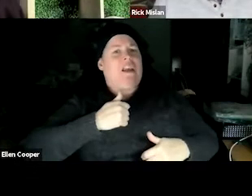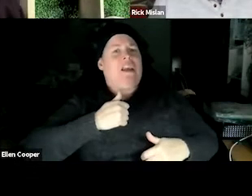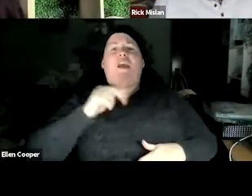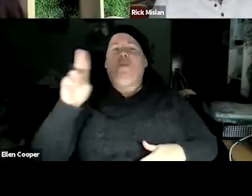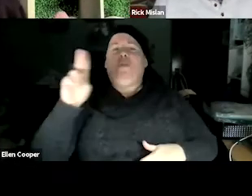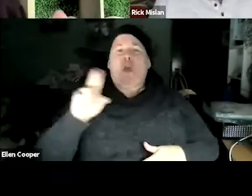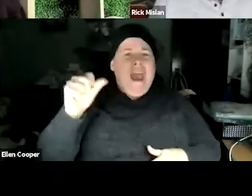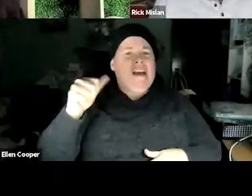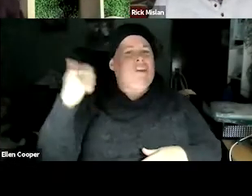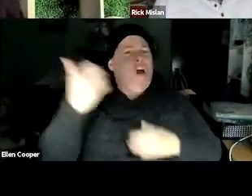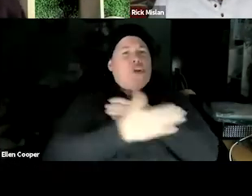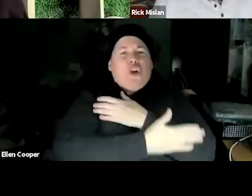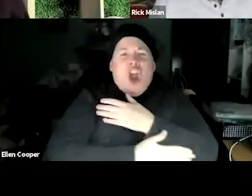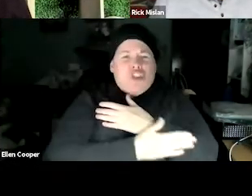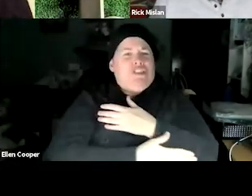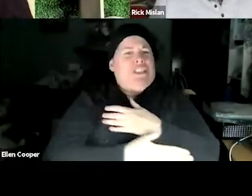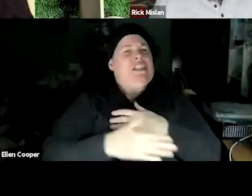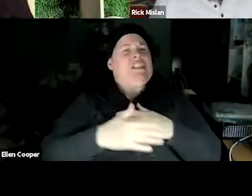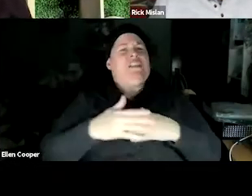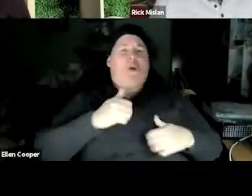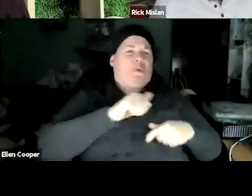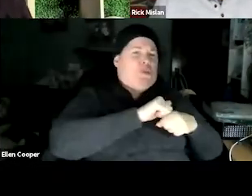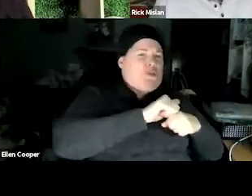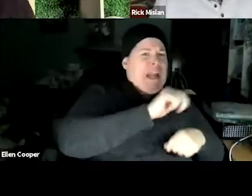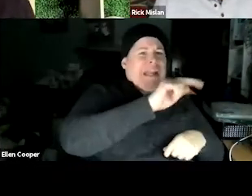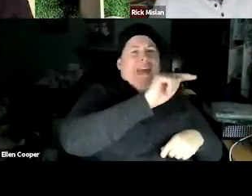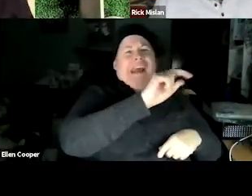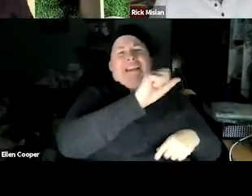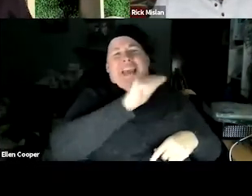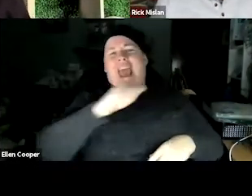CalebBarlow: I mean, we had the we were training the NSA. We were training the FBI.